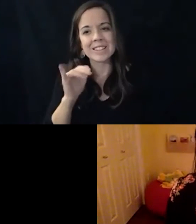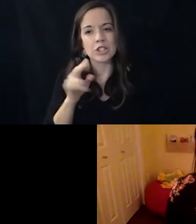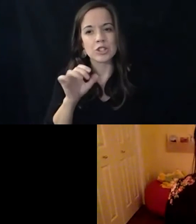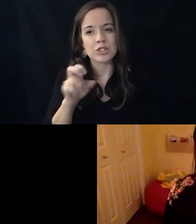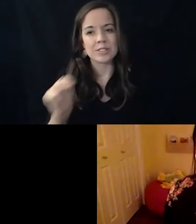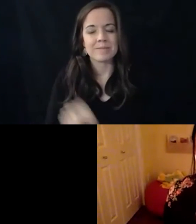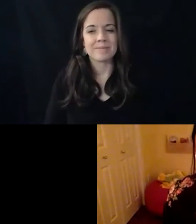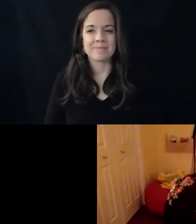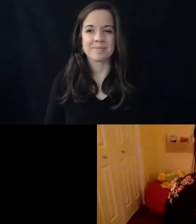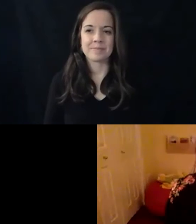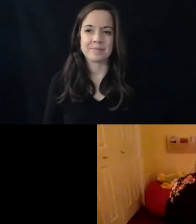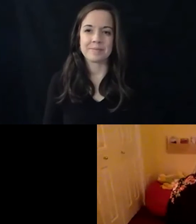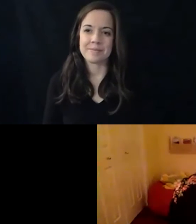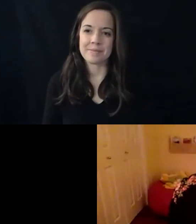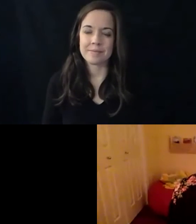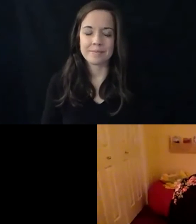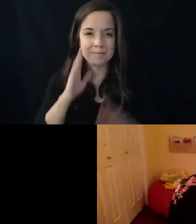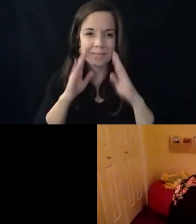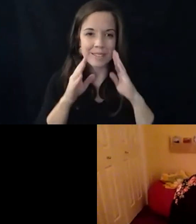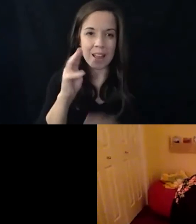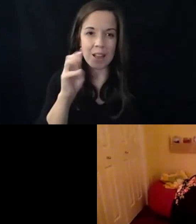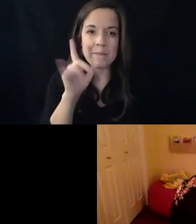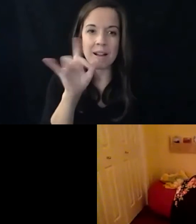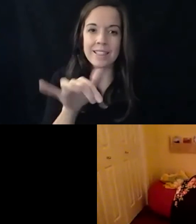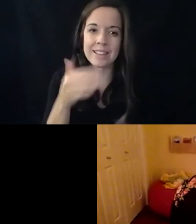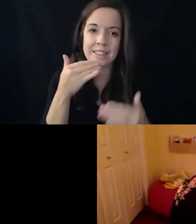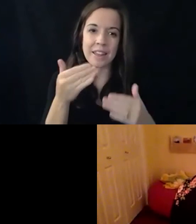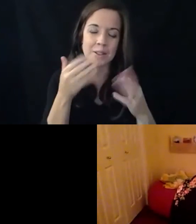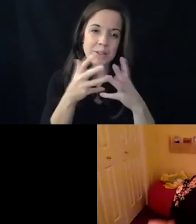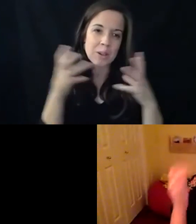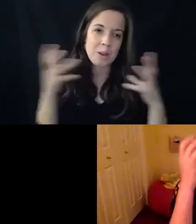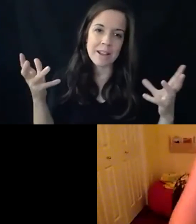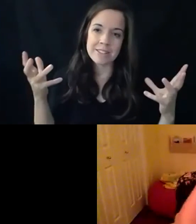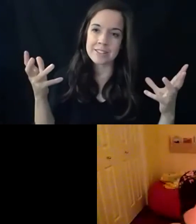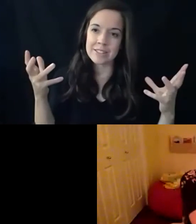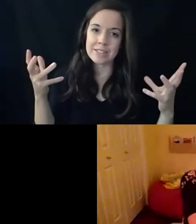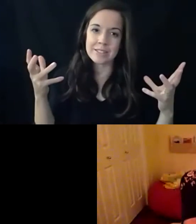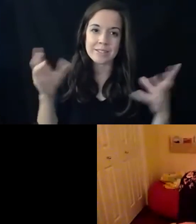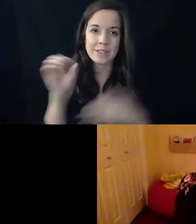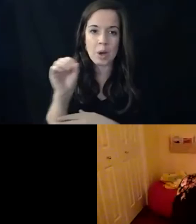Hi Molly! Thank you so much, first of all, to the Open Mouth crew for having me,